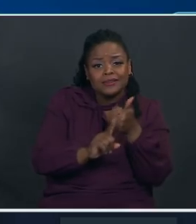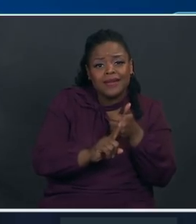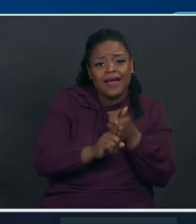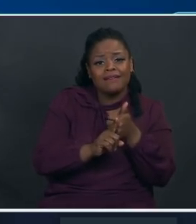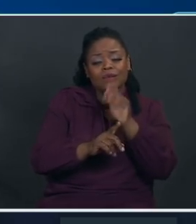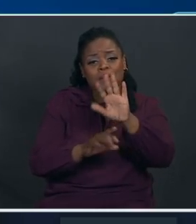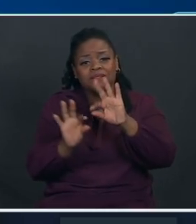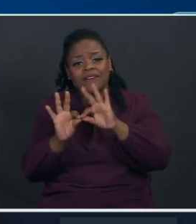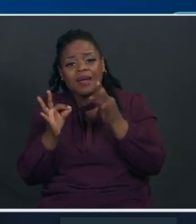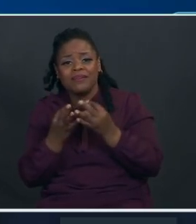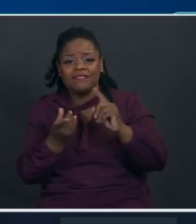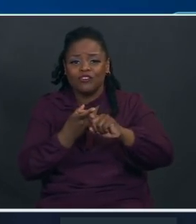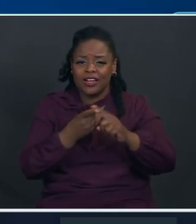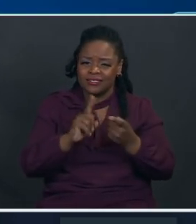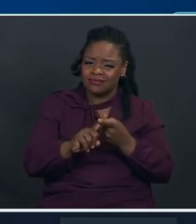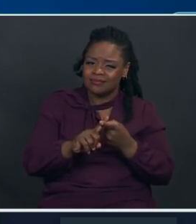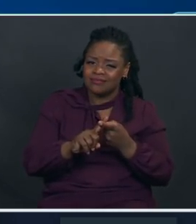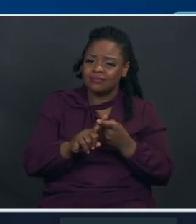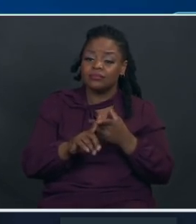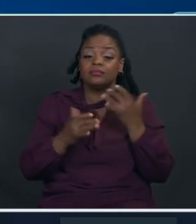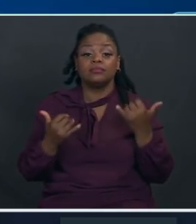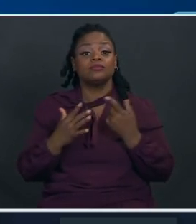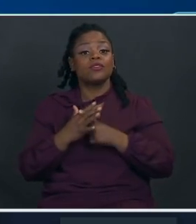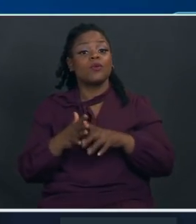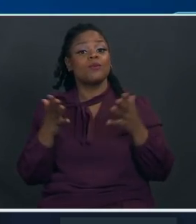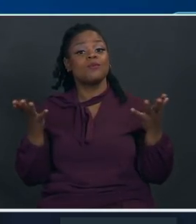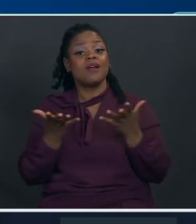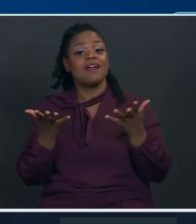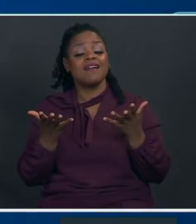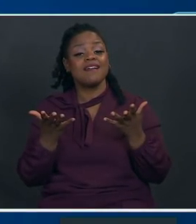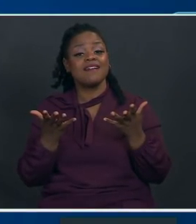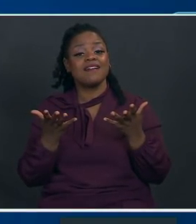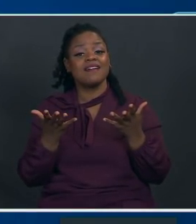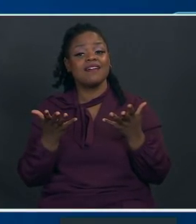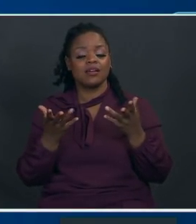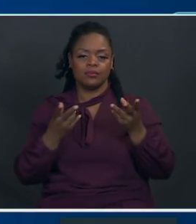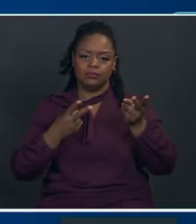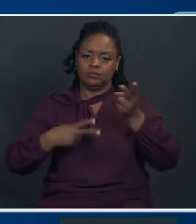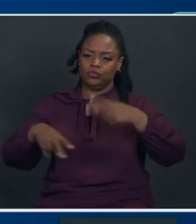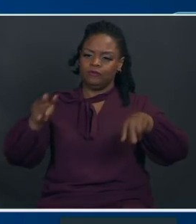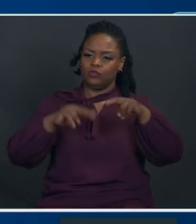Let's start with an overview of the data. There are some hopeful signs that we are watching very closely.